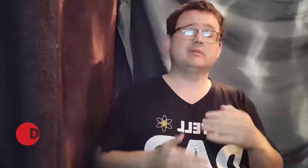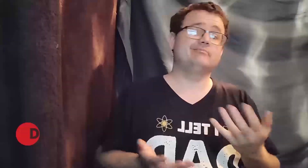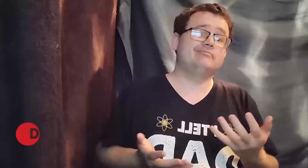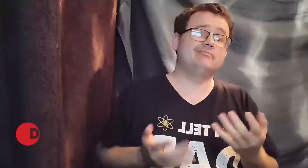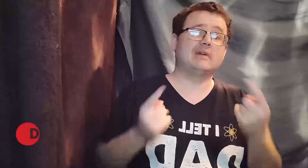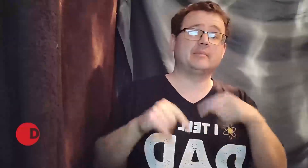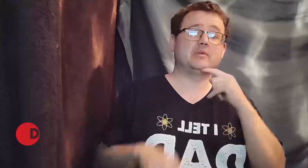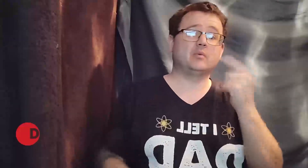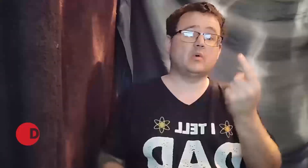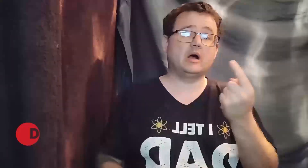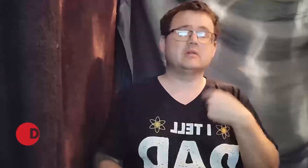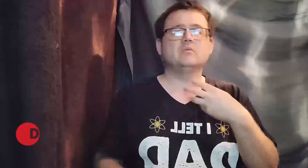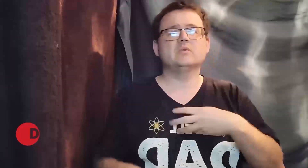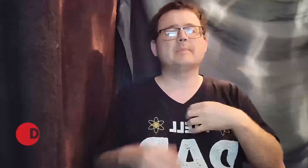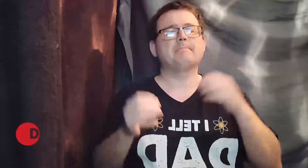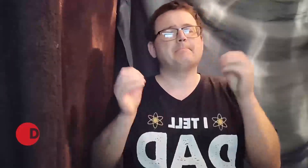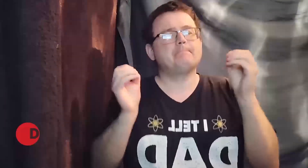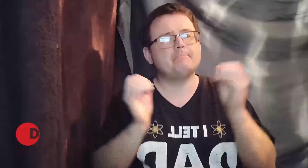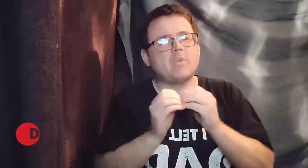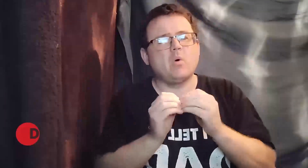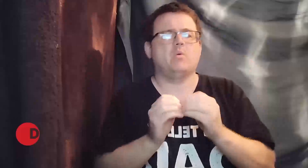have had more in my classes.